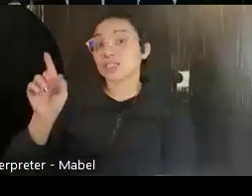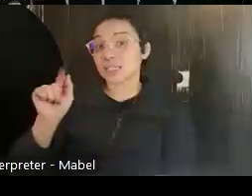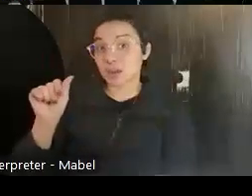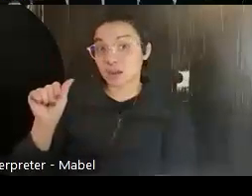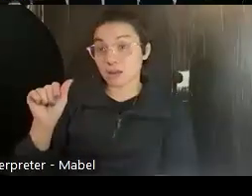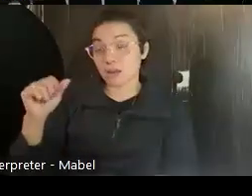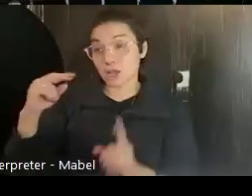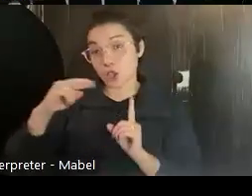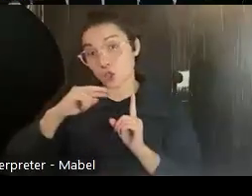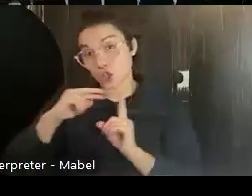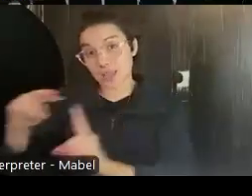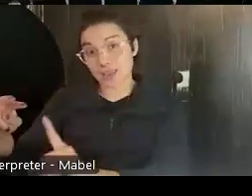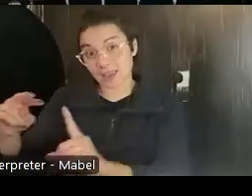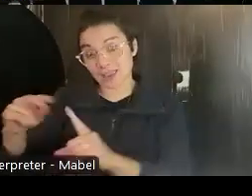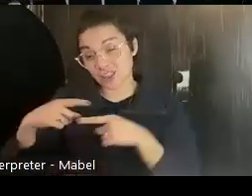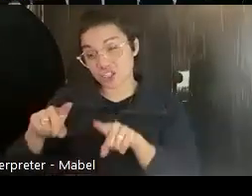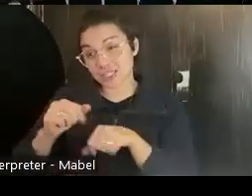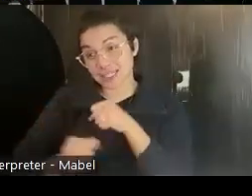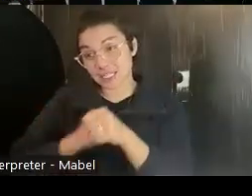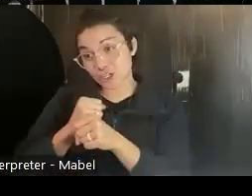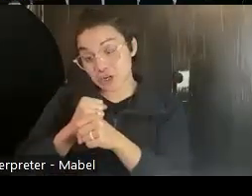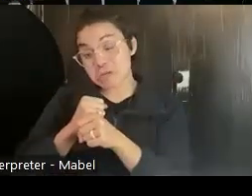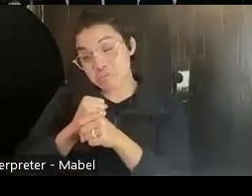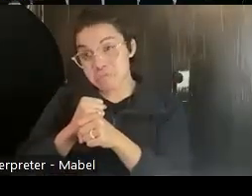we will be a little bit slower during during the summer months and we're going to start